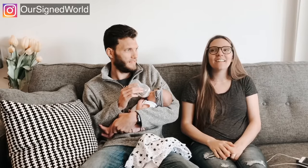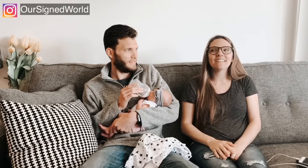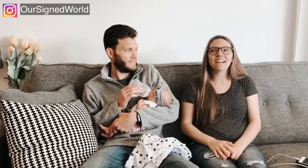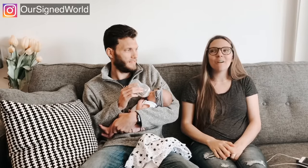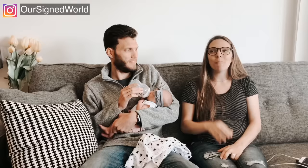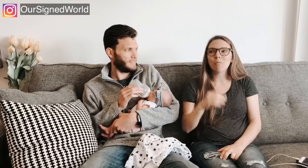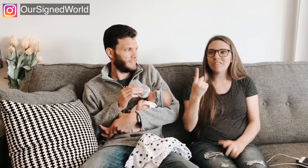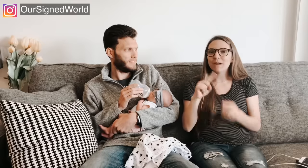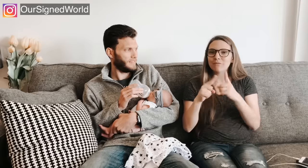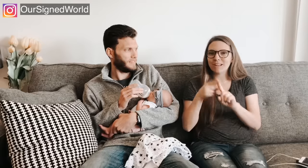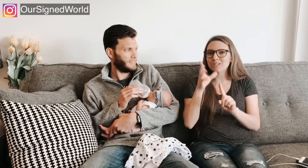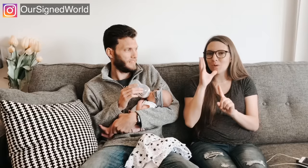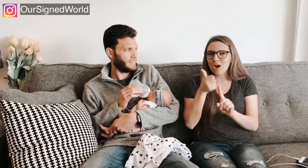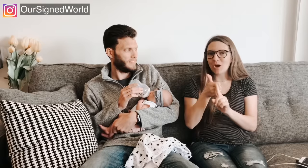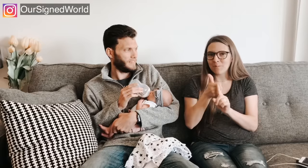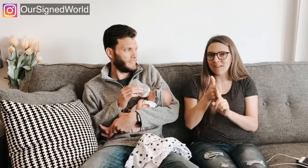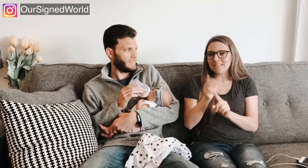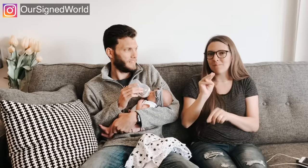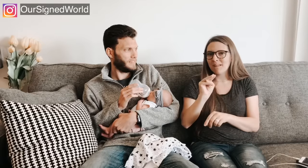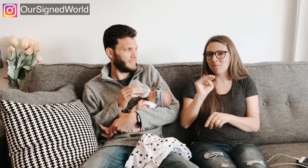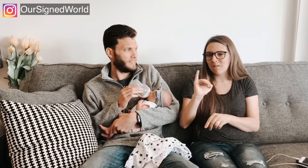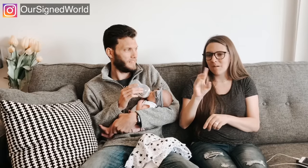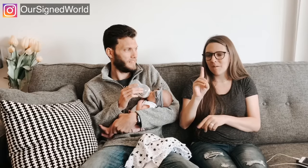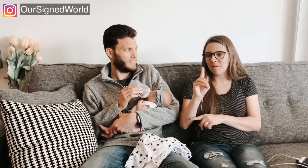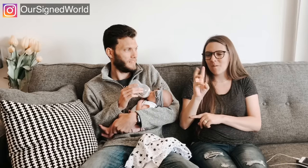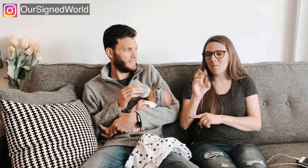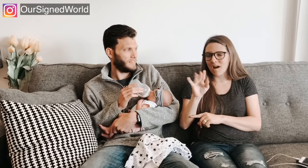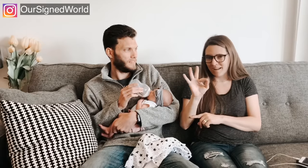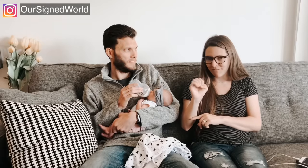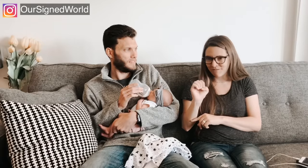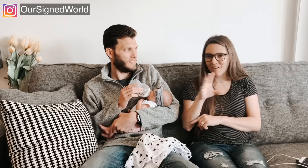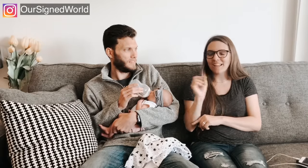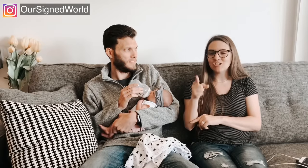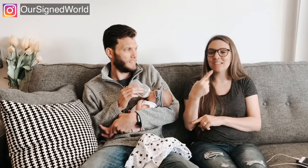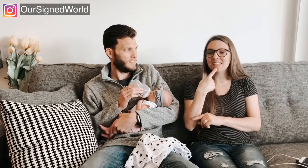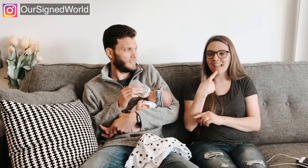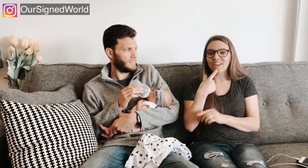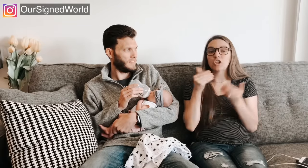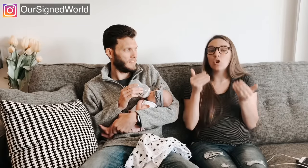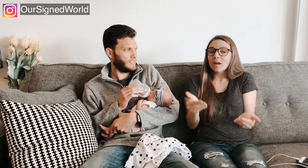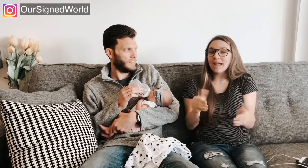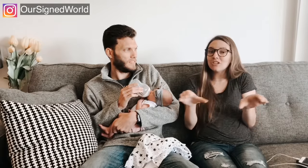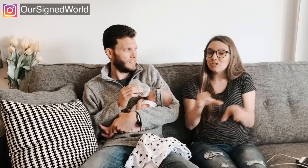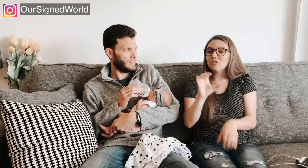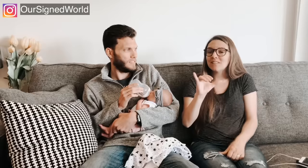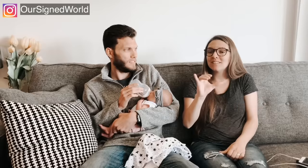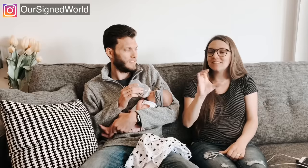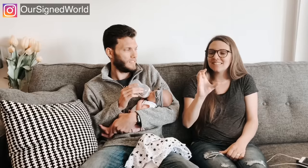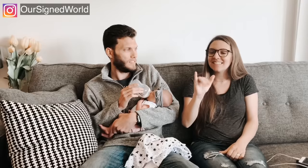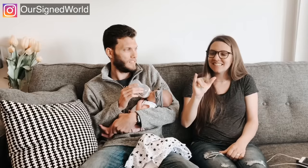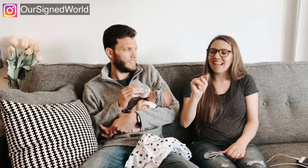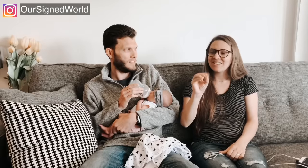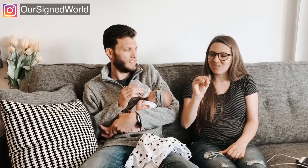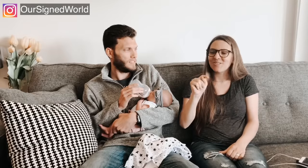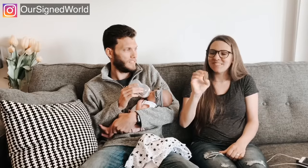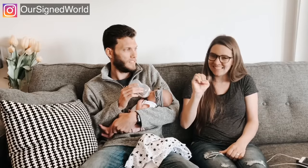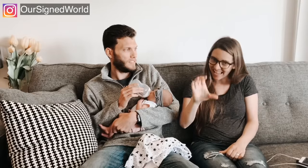One of my friends mom is a midwife and she said go ahead and do this cytotec